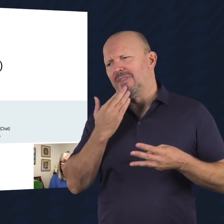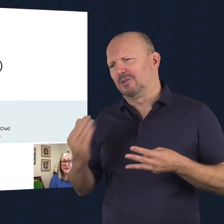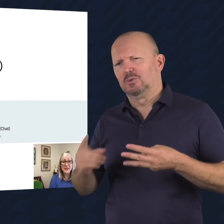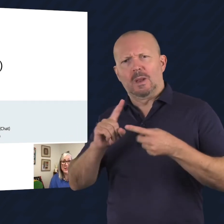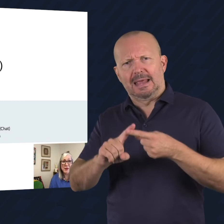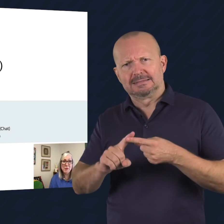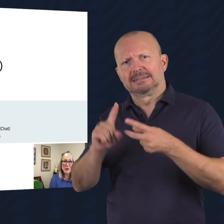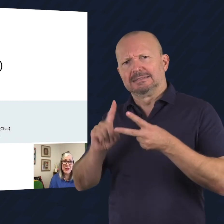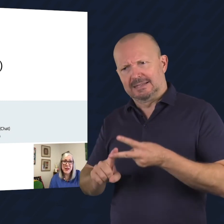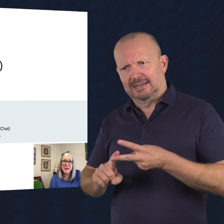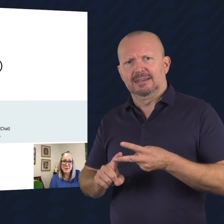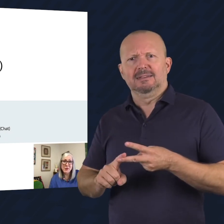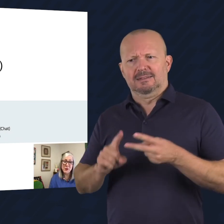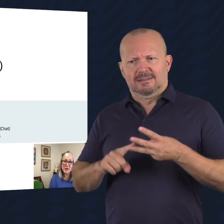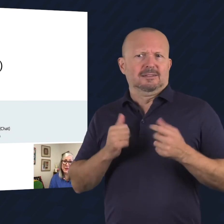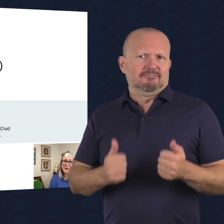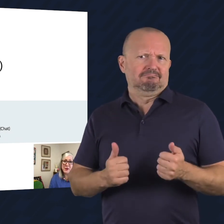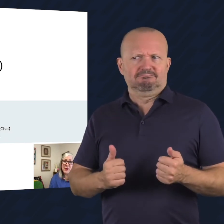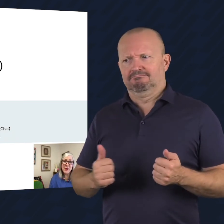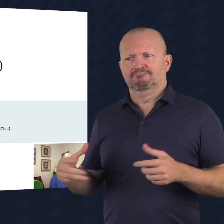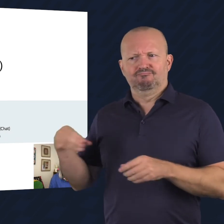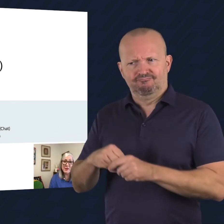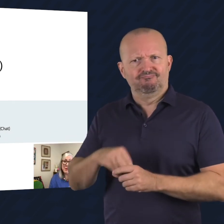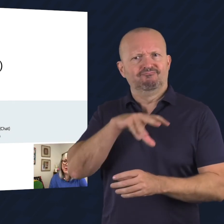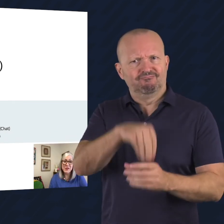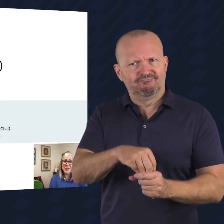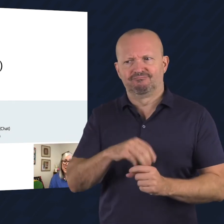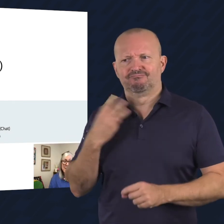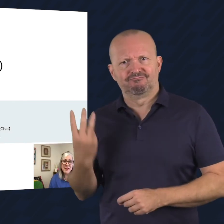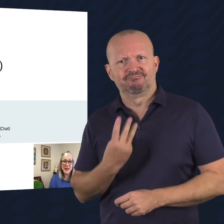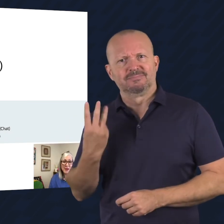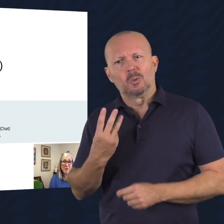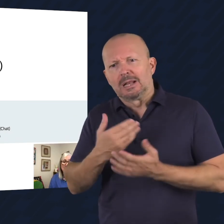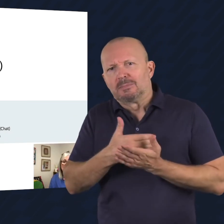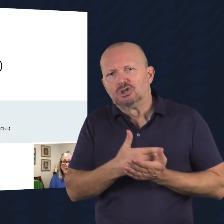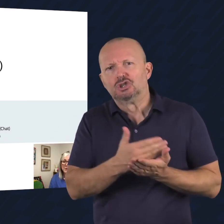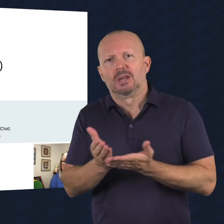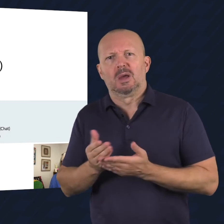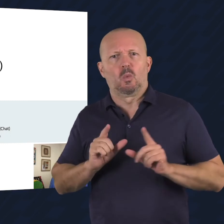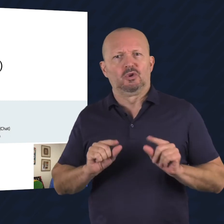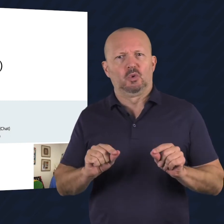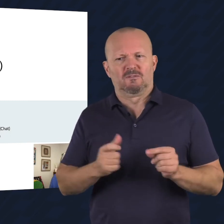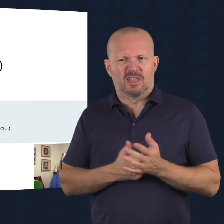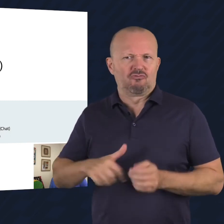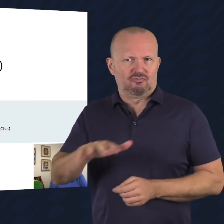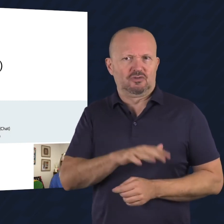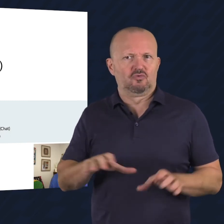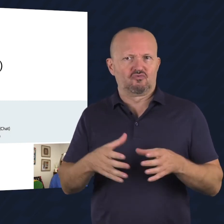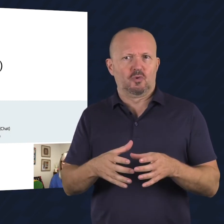and Sydney for putting their hands up to doing this so that we can share a little of what we've been doing as part of that regional chapter.